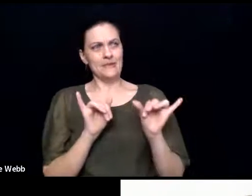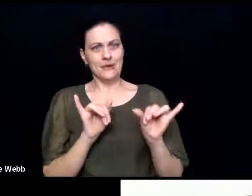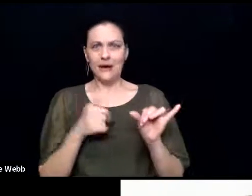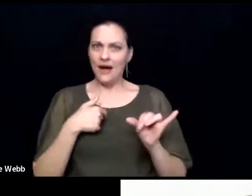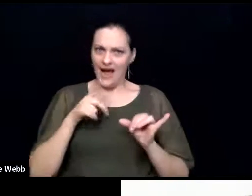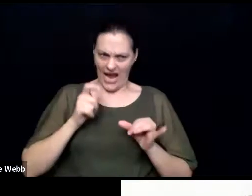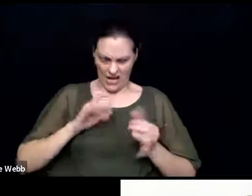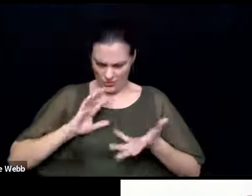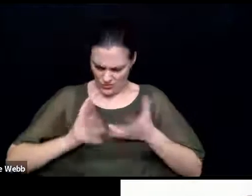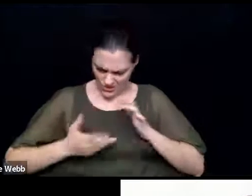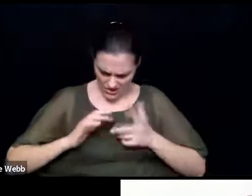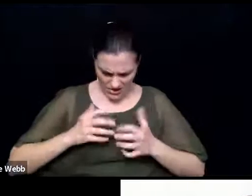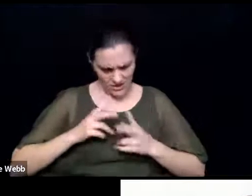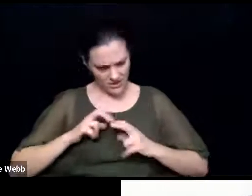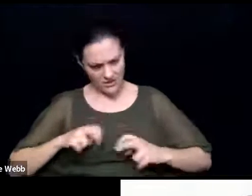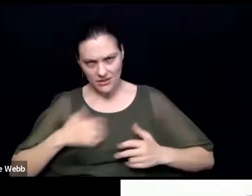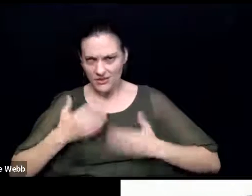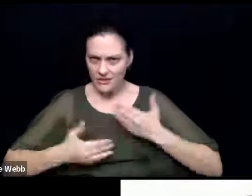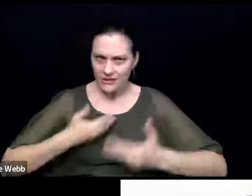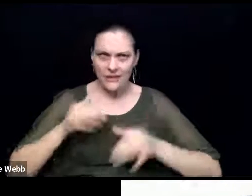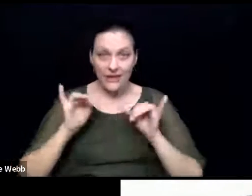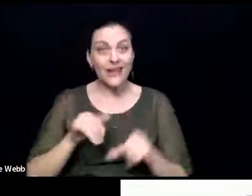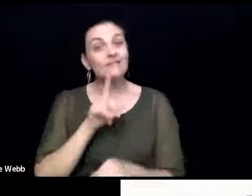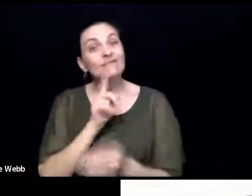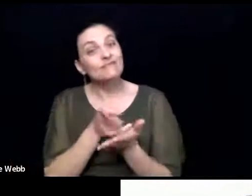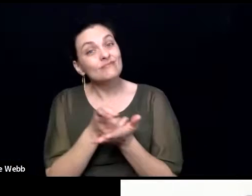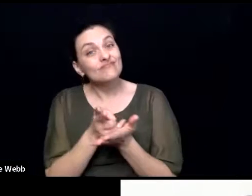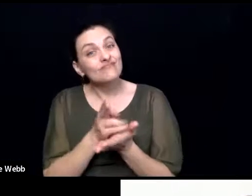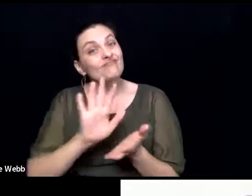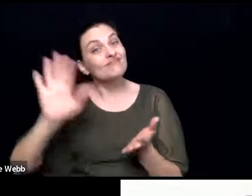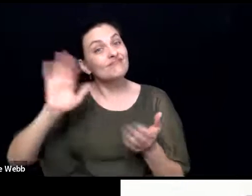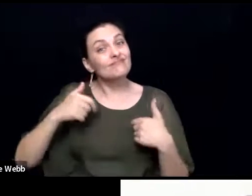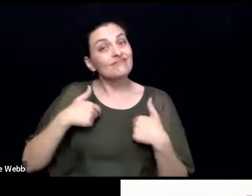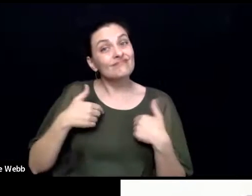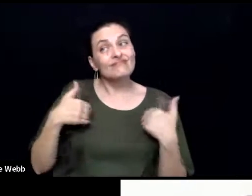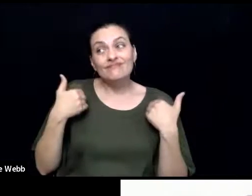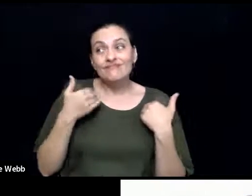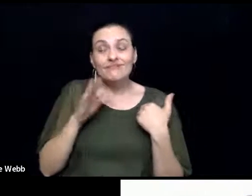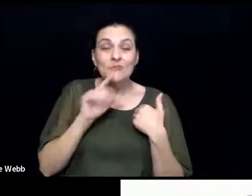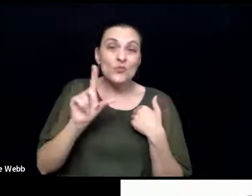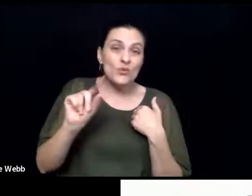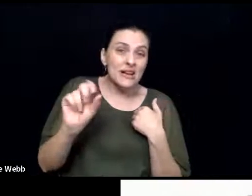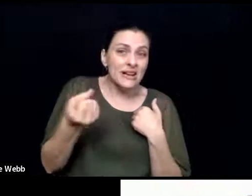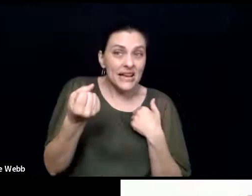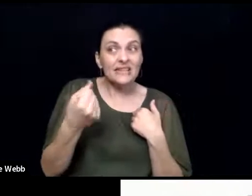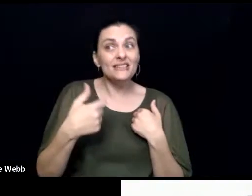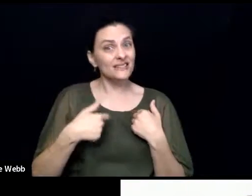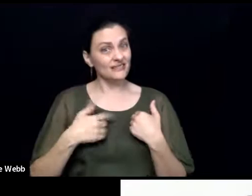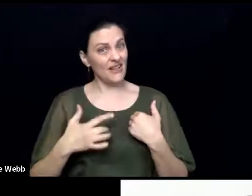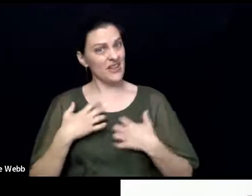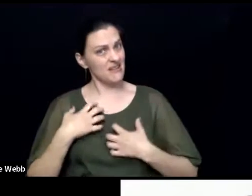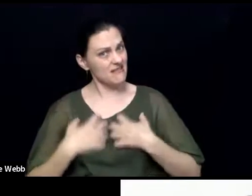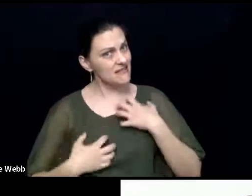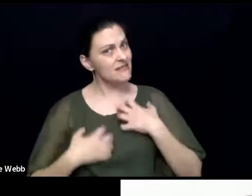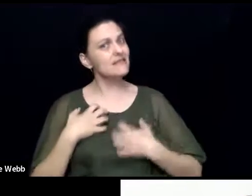about that. I was very angry I didn't have those connections to family members. That I had grown